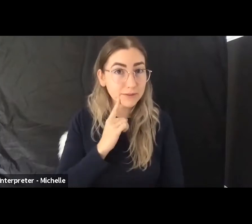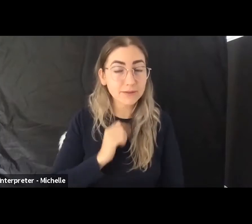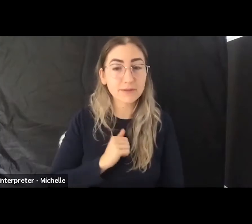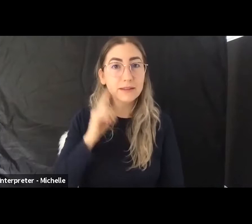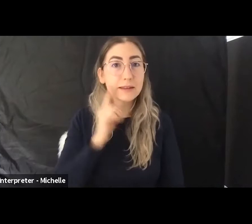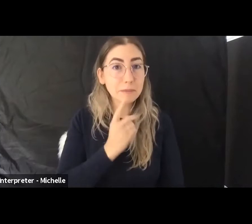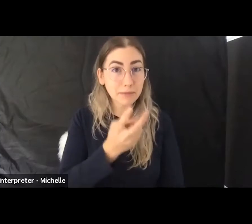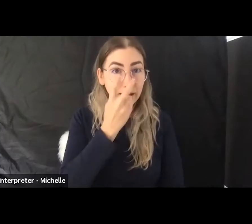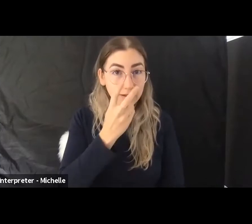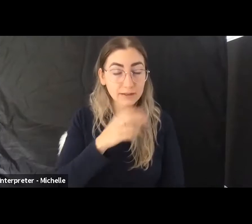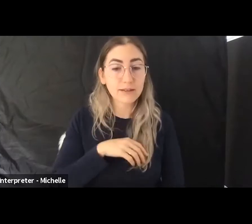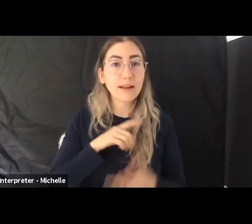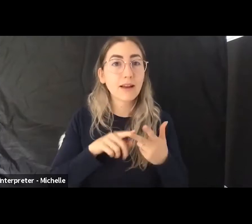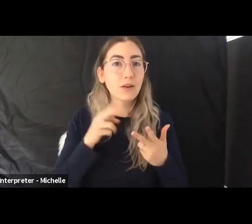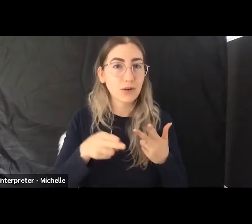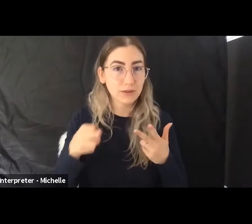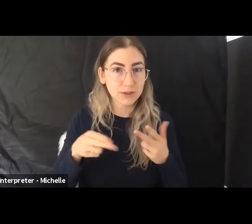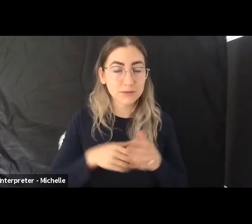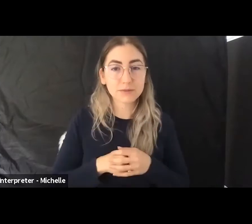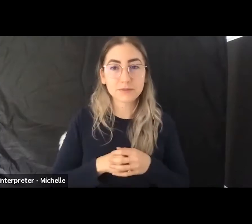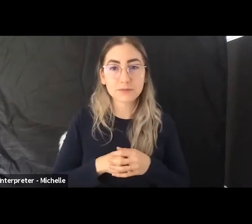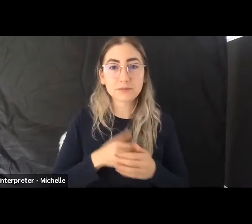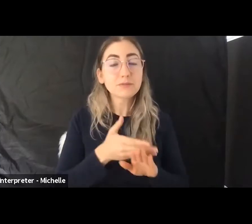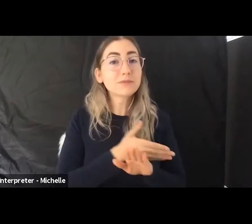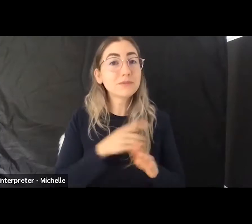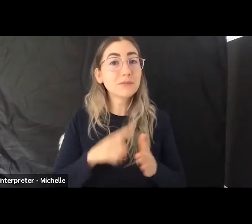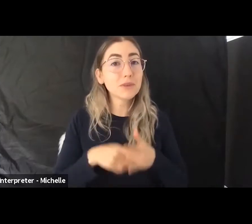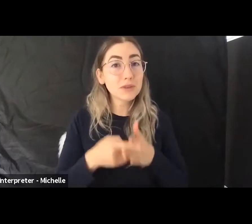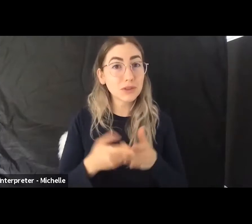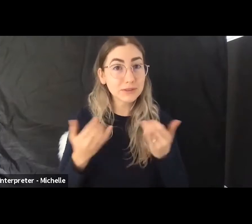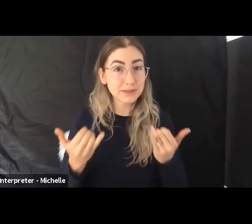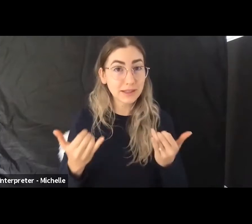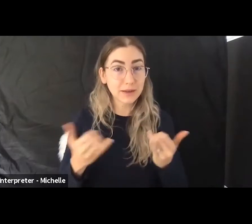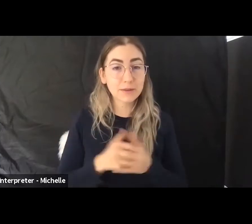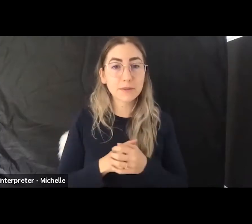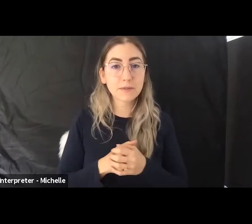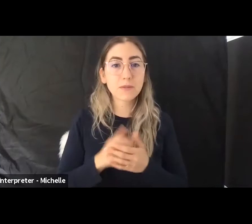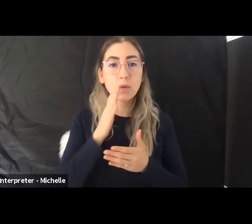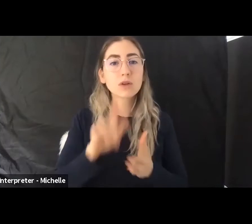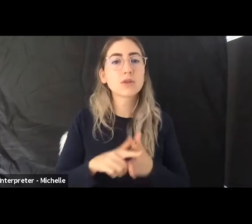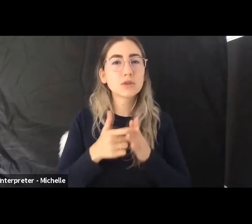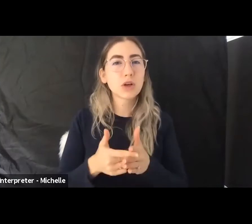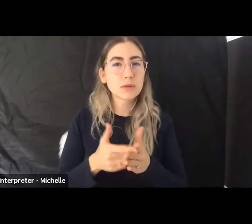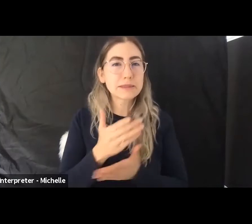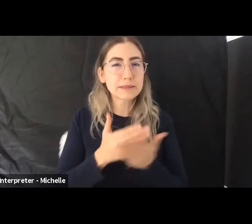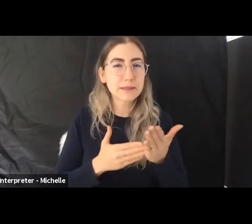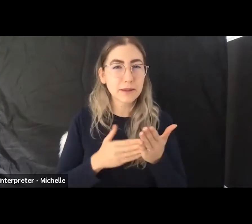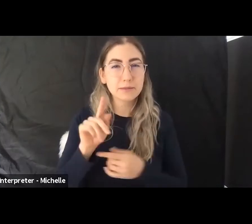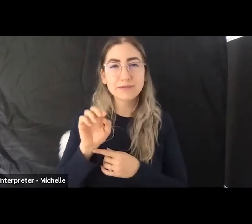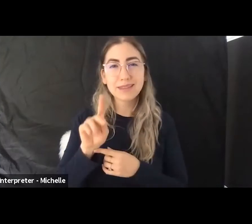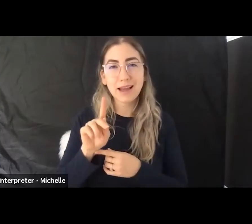, DEAF, BLIND AND HARD OF HEARING. BEFORE WE BEGIN TODAY BEFORE WE BEGIN TODAY, I'D LIKE TO START WITH SOME , I'D LIKE TO START WITH SOME HOUSEKEEPING ITEMS HOUSEKEEPING ITEMS. . TODAY'S WEBINAR IS FULLY